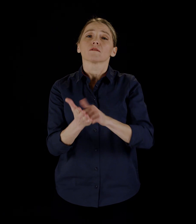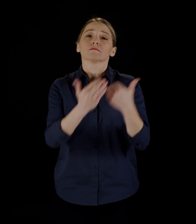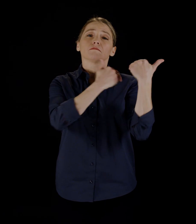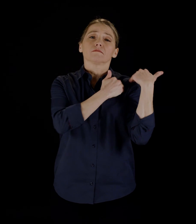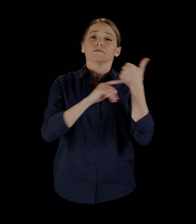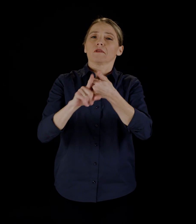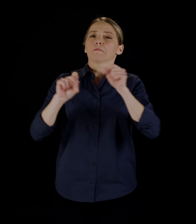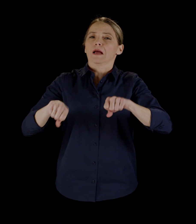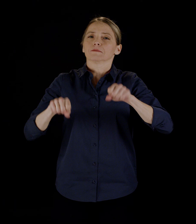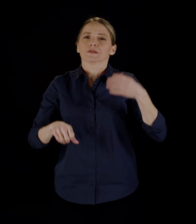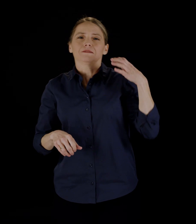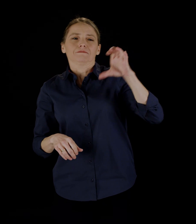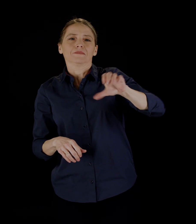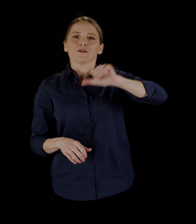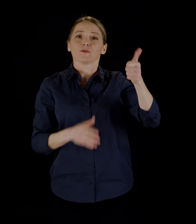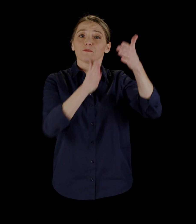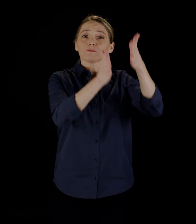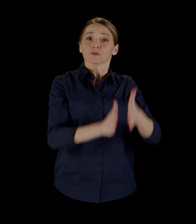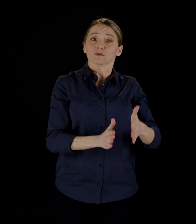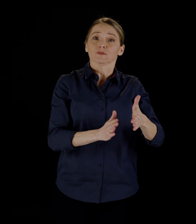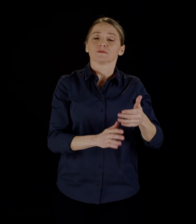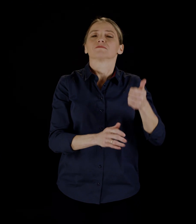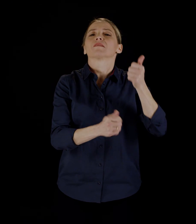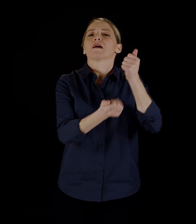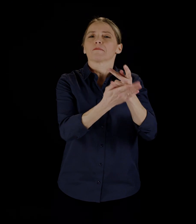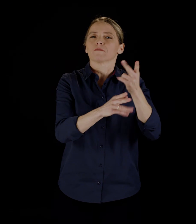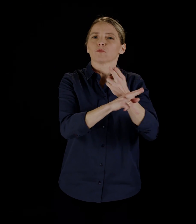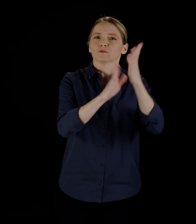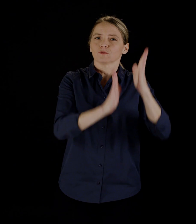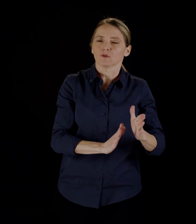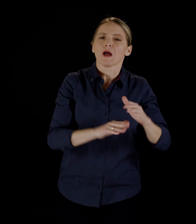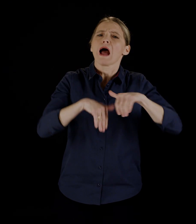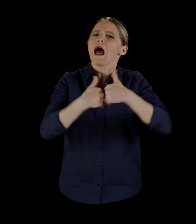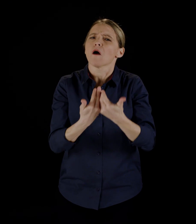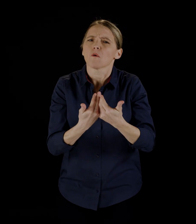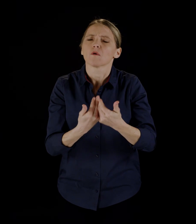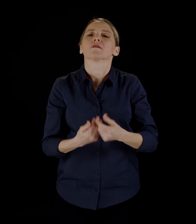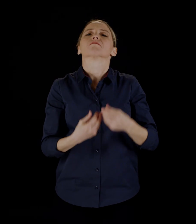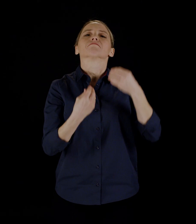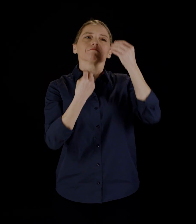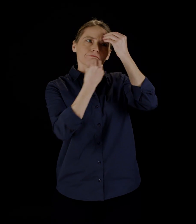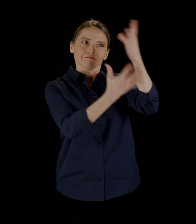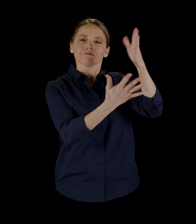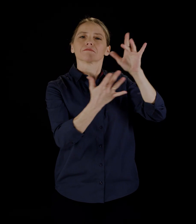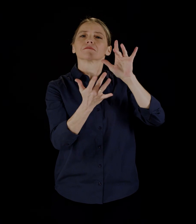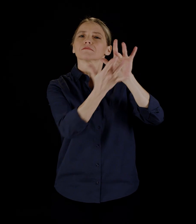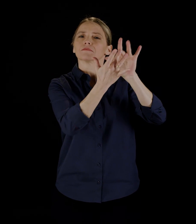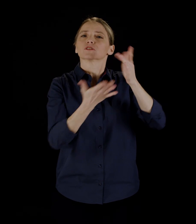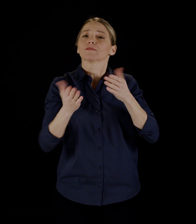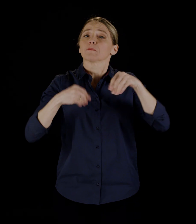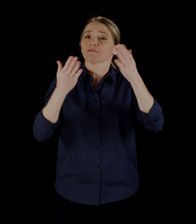The account holder may designate another person as an Authorized User by contacting their service provider.